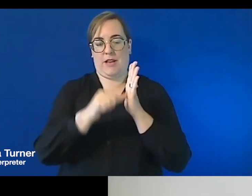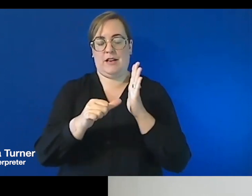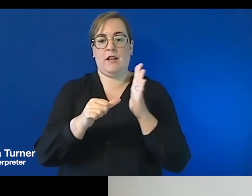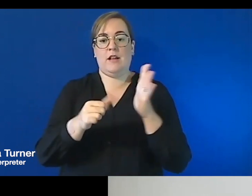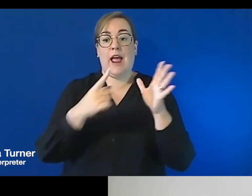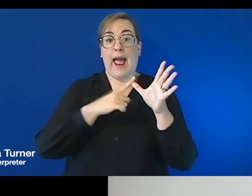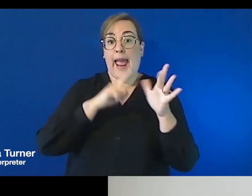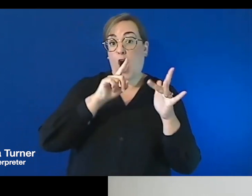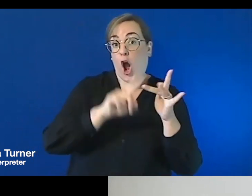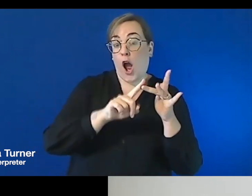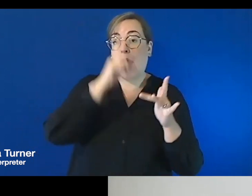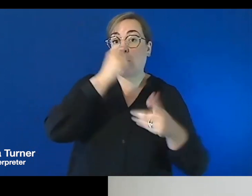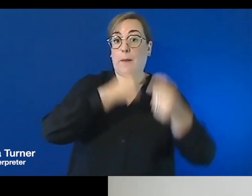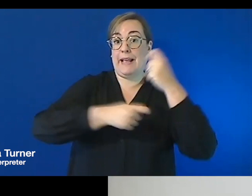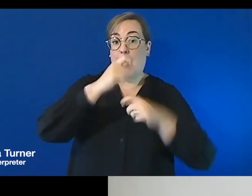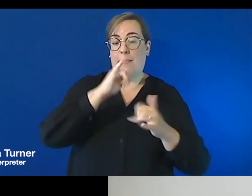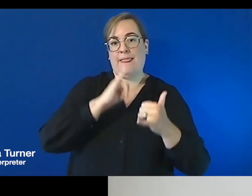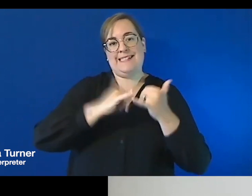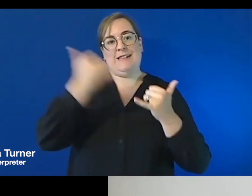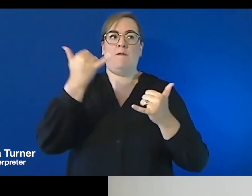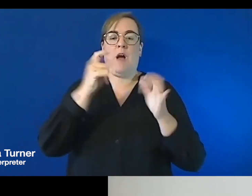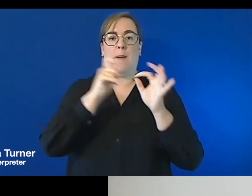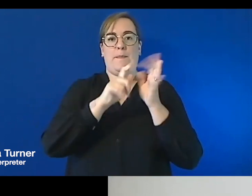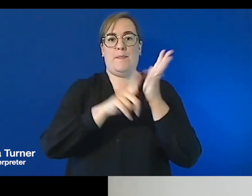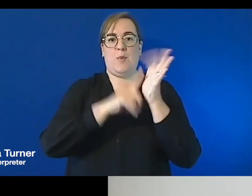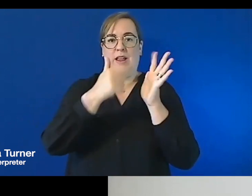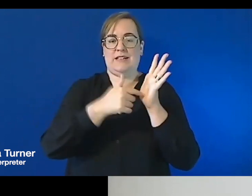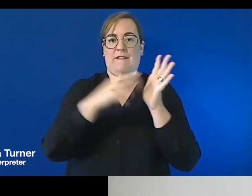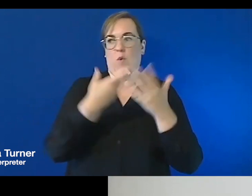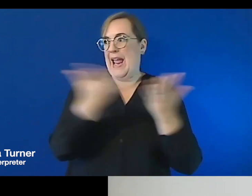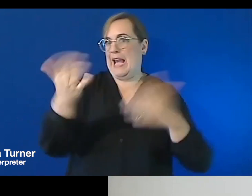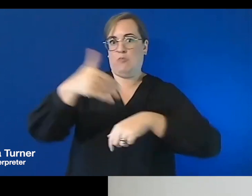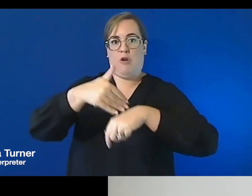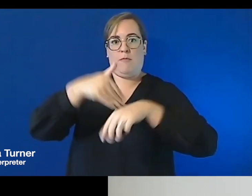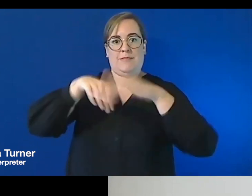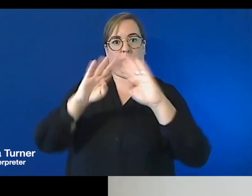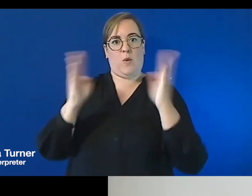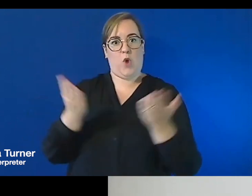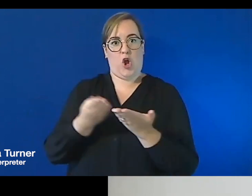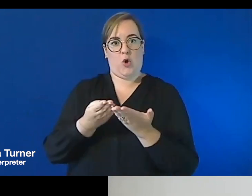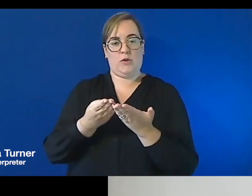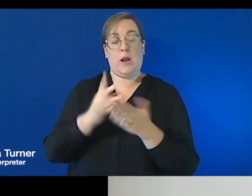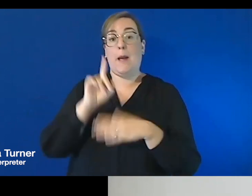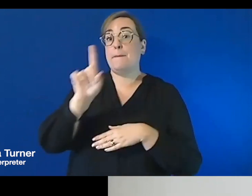for all all existing problems on the planet, but at the same time it can be the source of